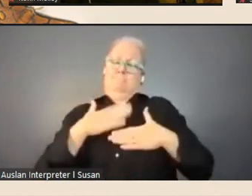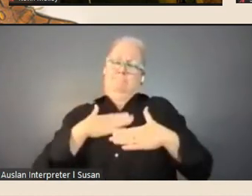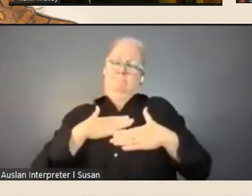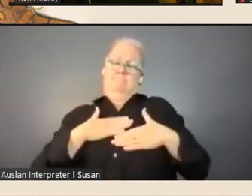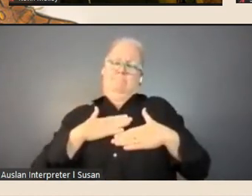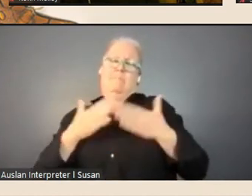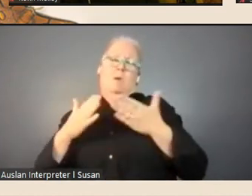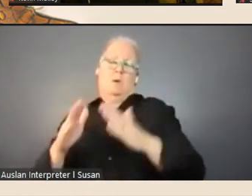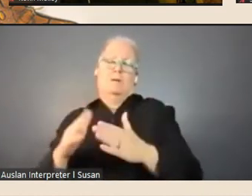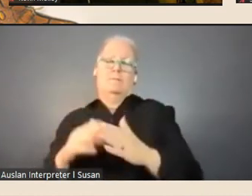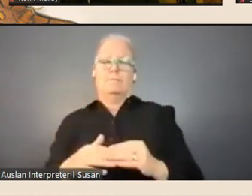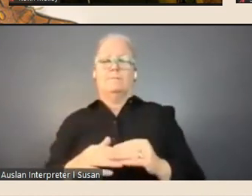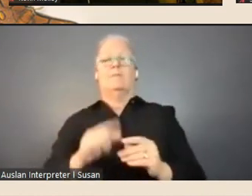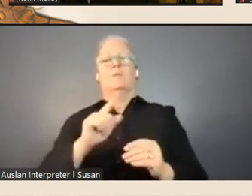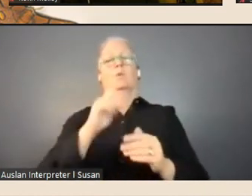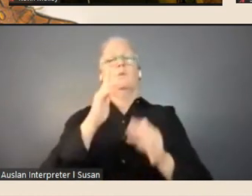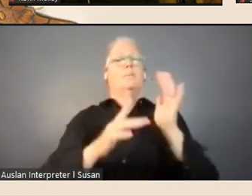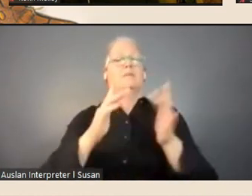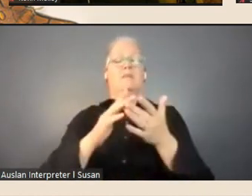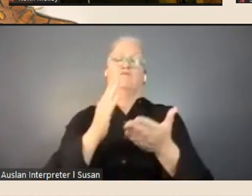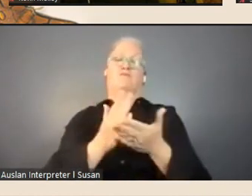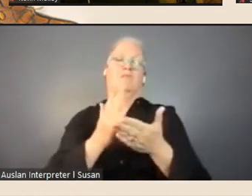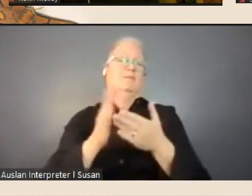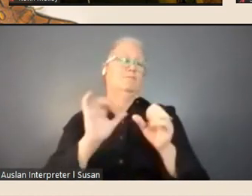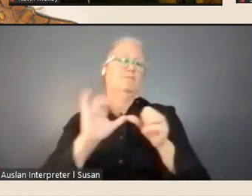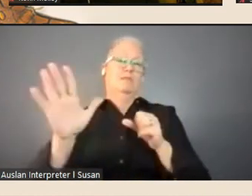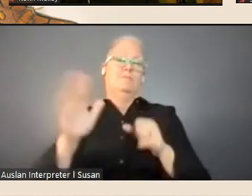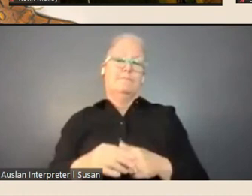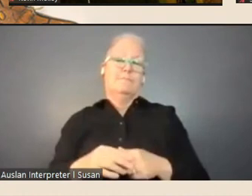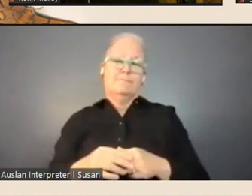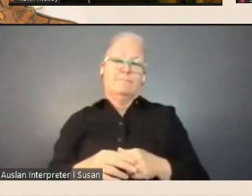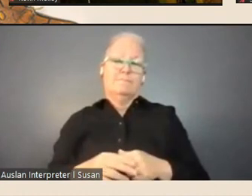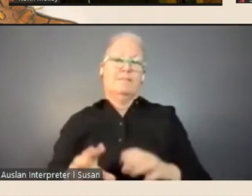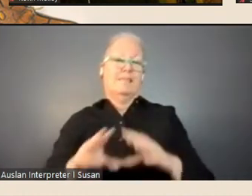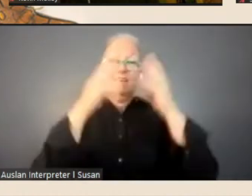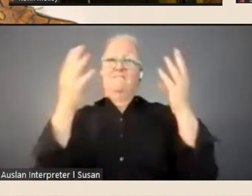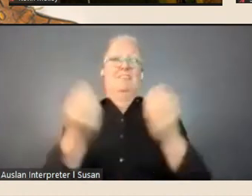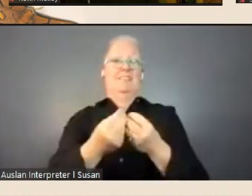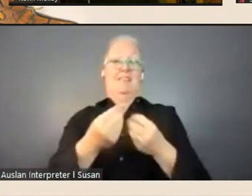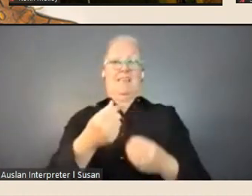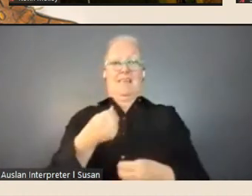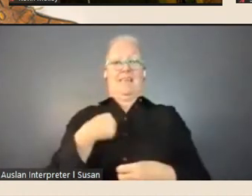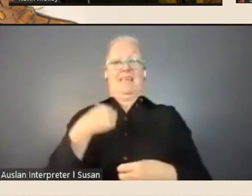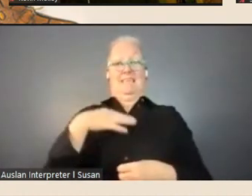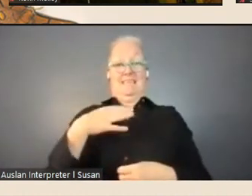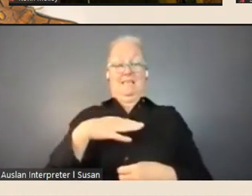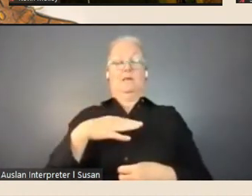But the website's amazing and, yeah, everything that I needed was on there. Thank you.